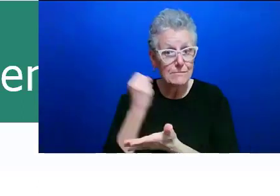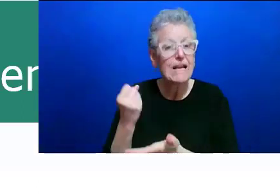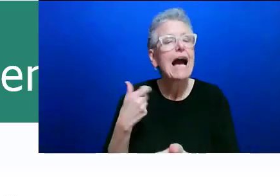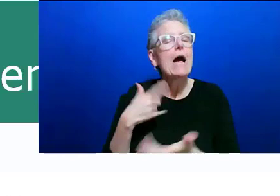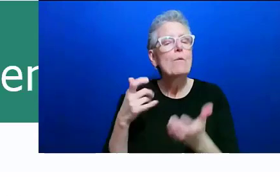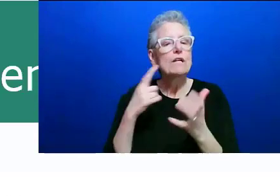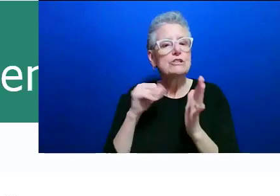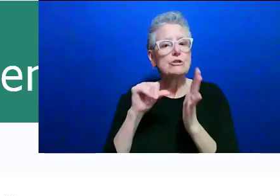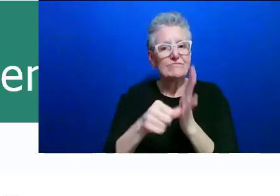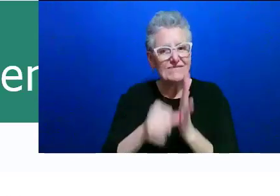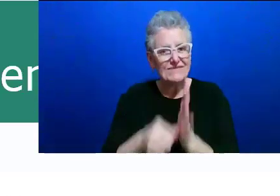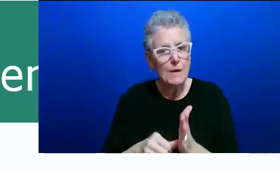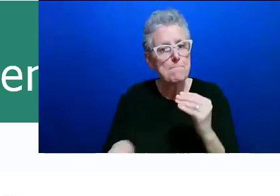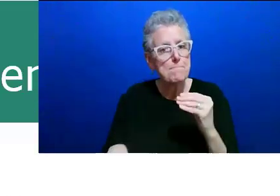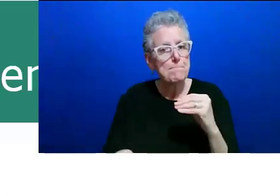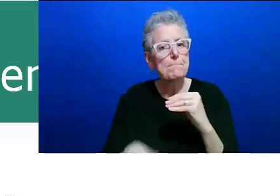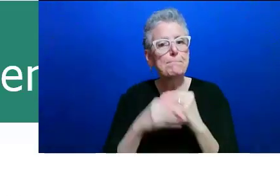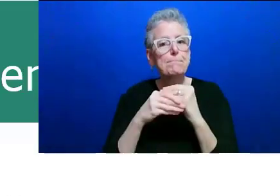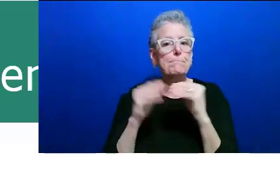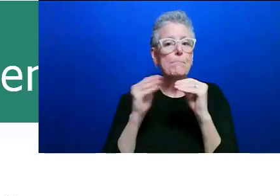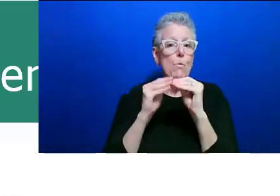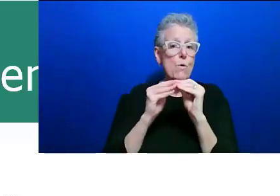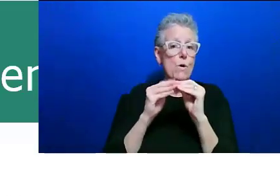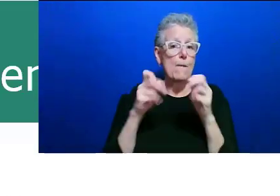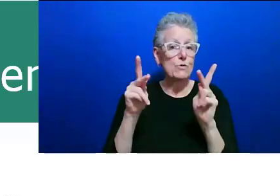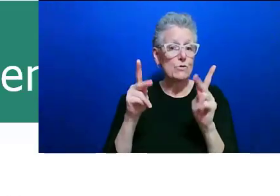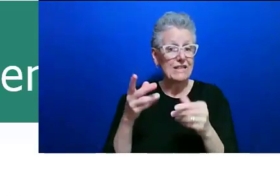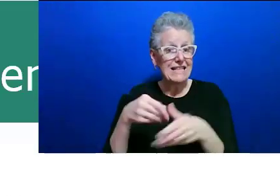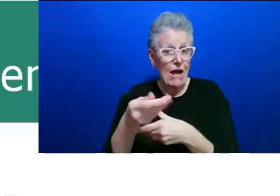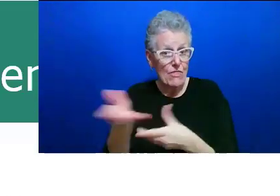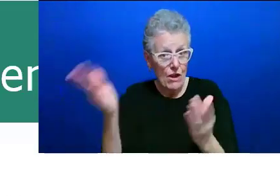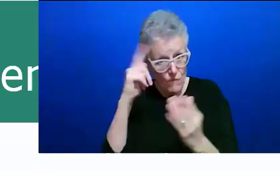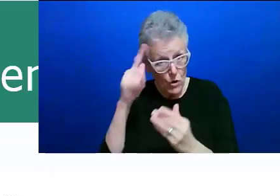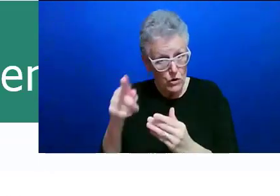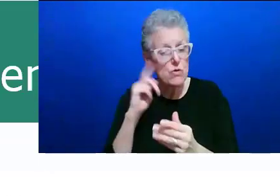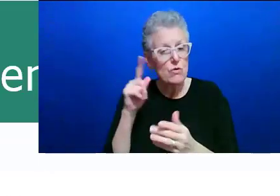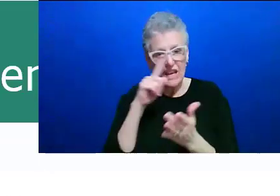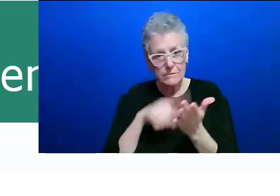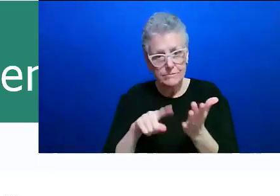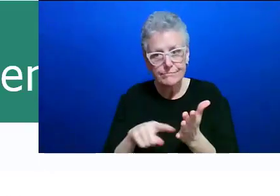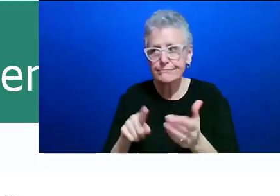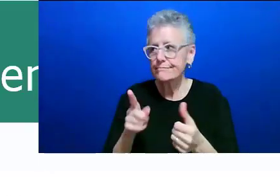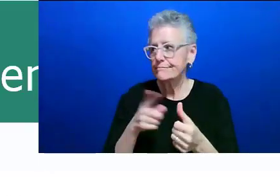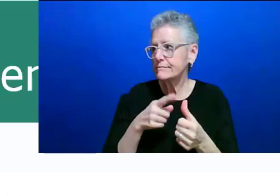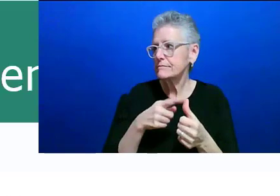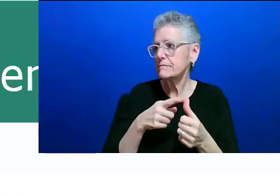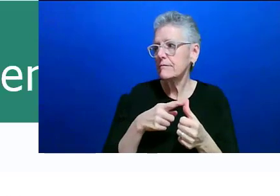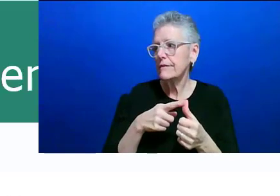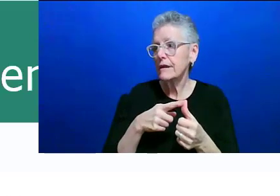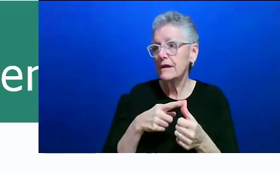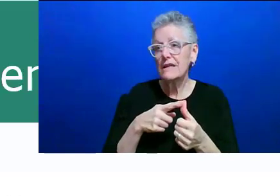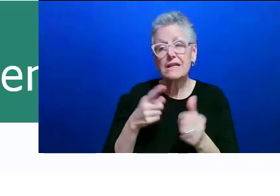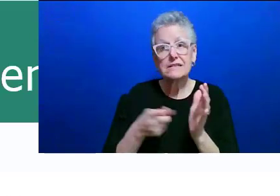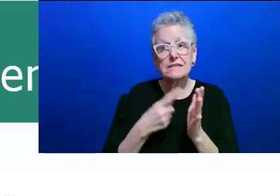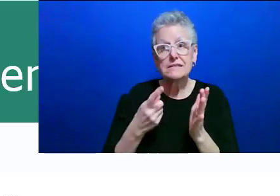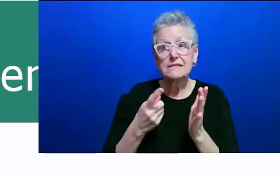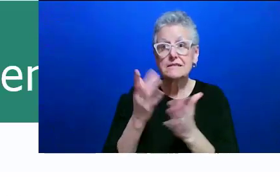some additional opportunities that you can look into whether they're nationwide or in our state.